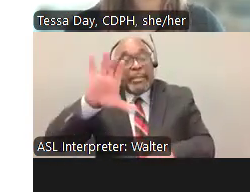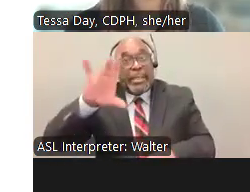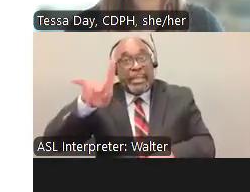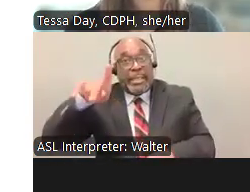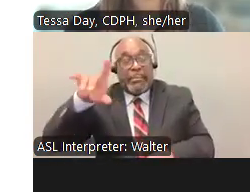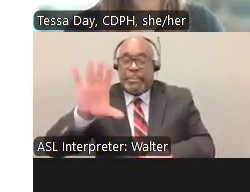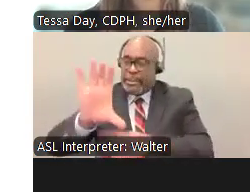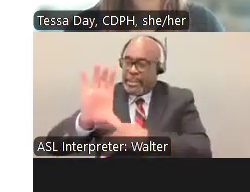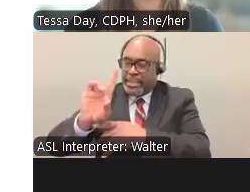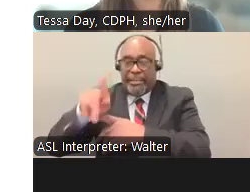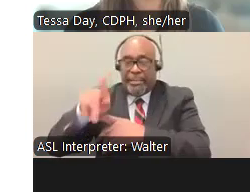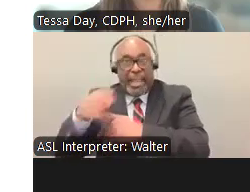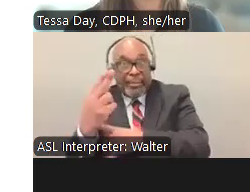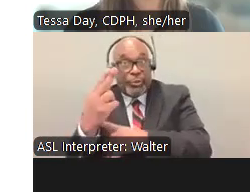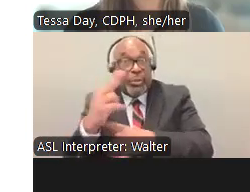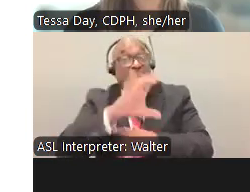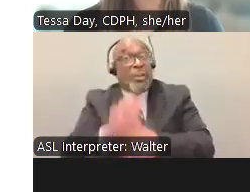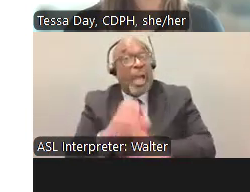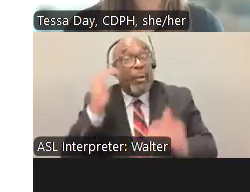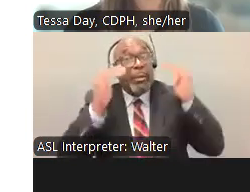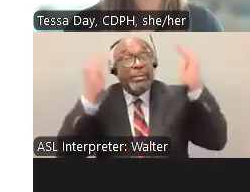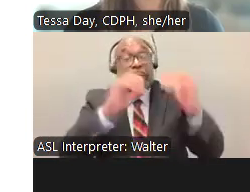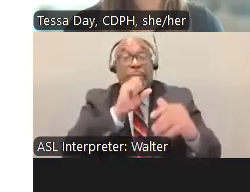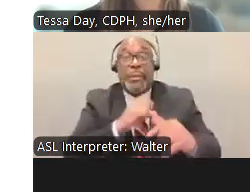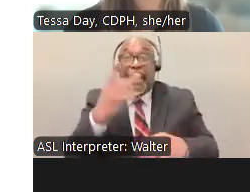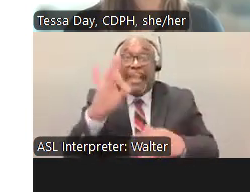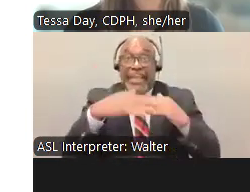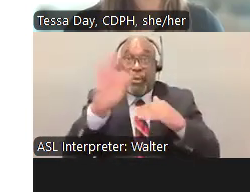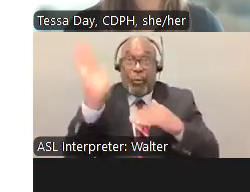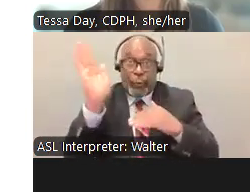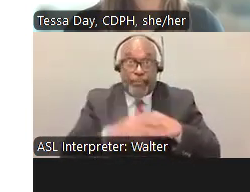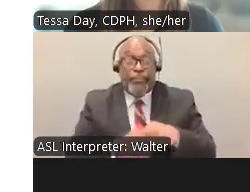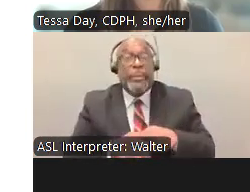13:19:14 adults that are aged 18 and 13:19:16 older. The survey is designed